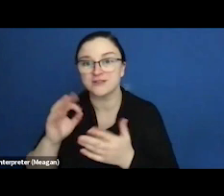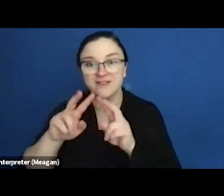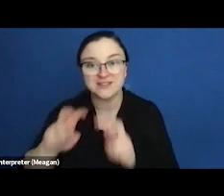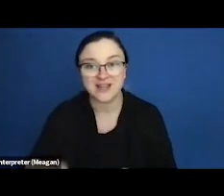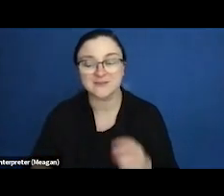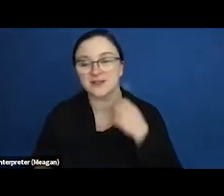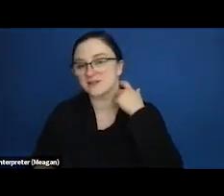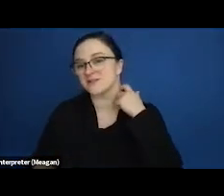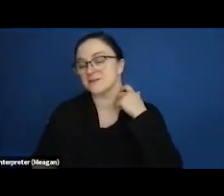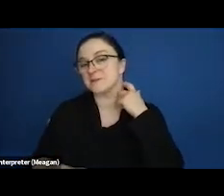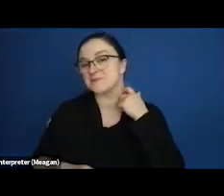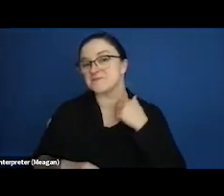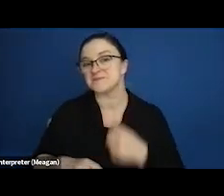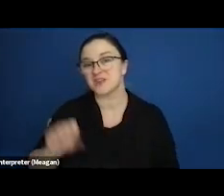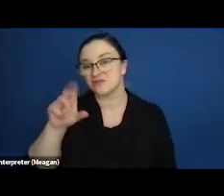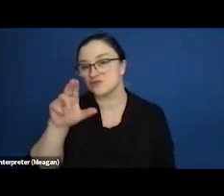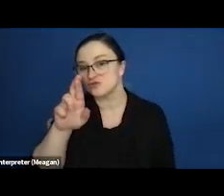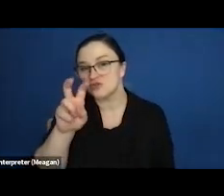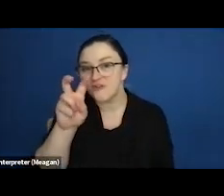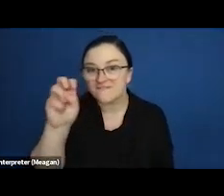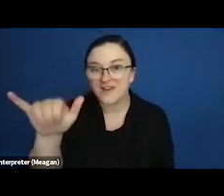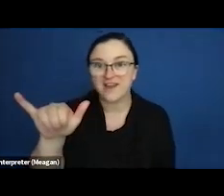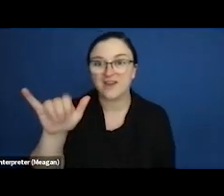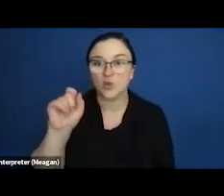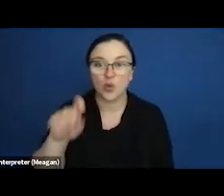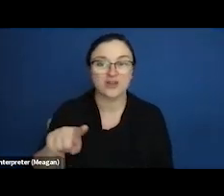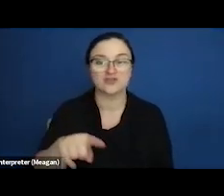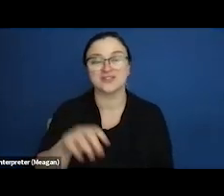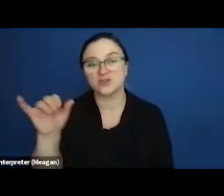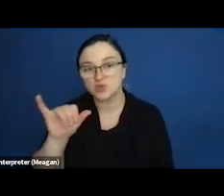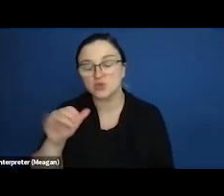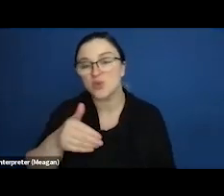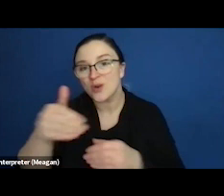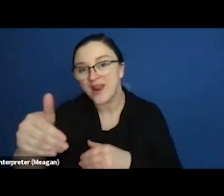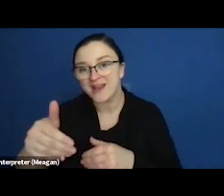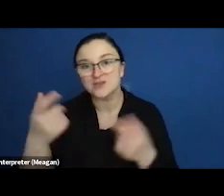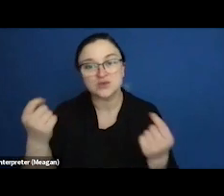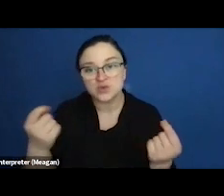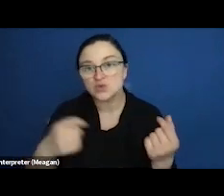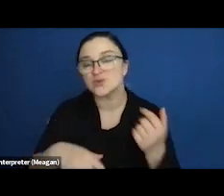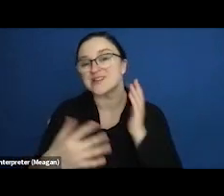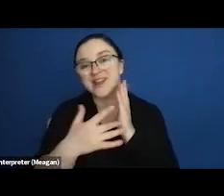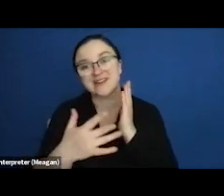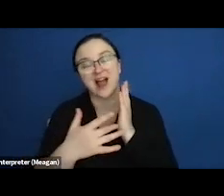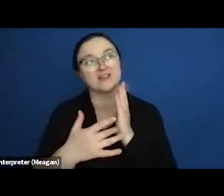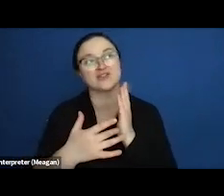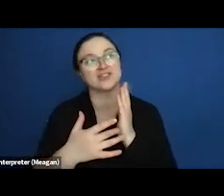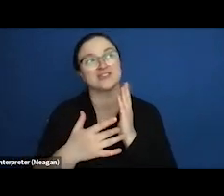survey, question design, review of findings and next steps. Technology is so advanced now.